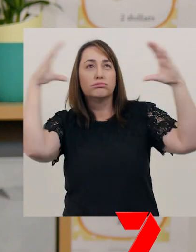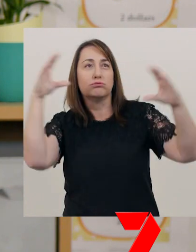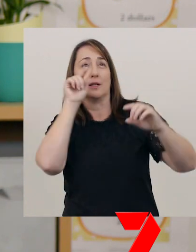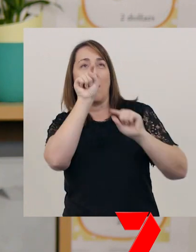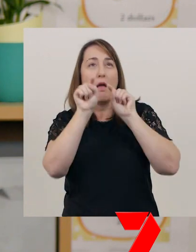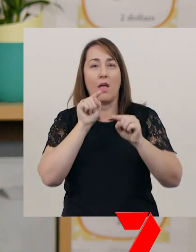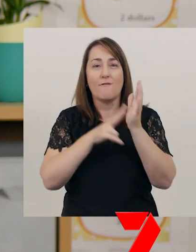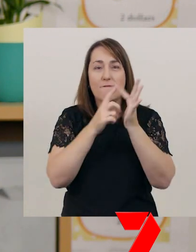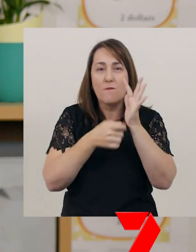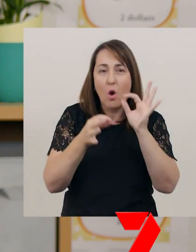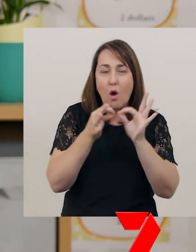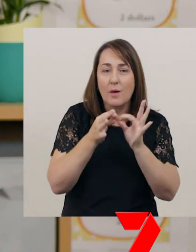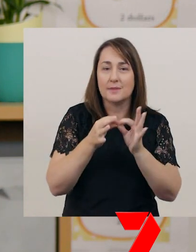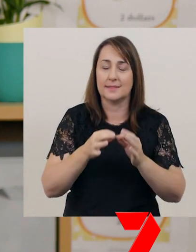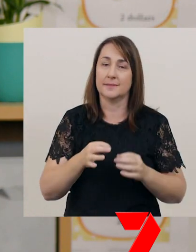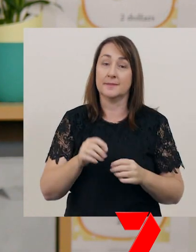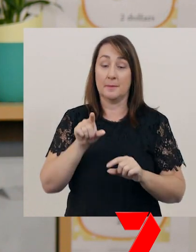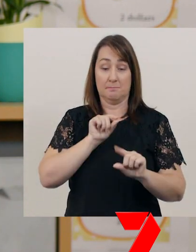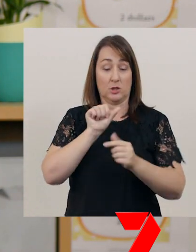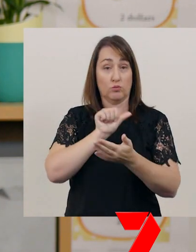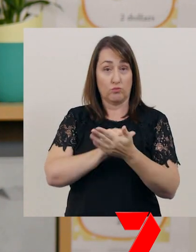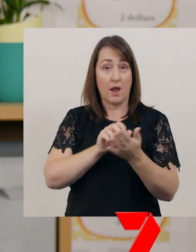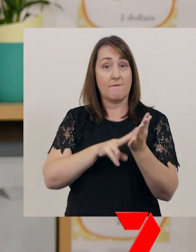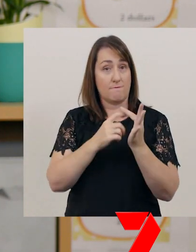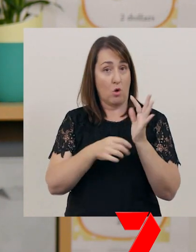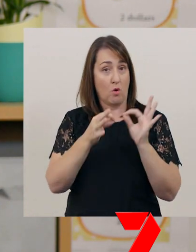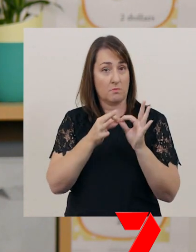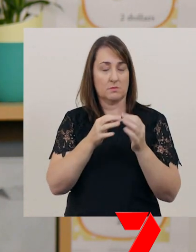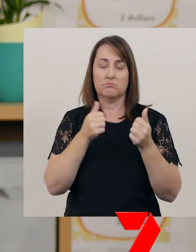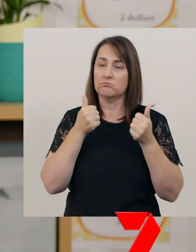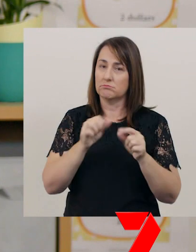Choosing the right verbs can make our writing really effective.